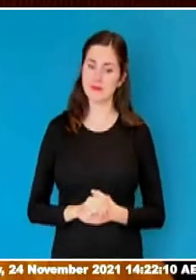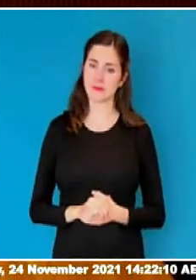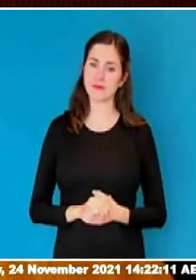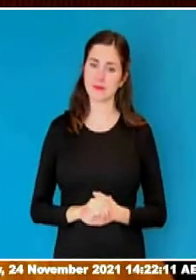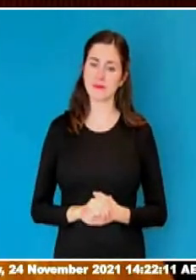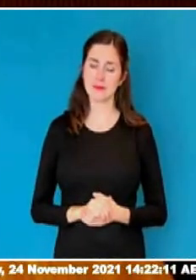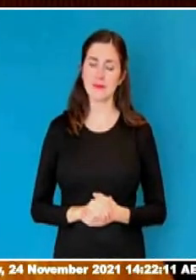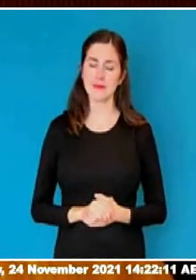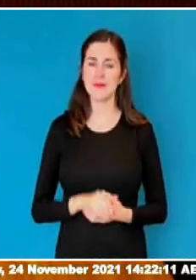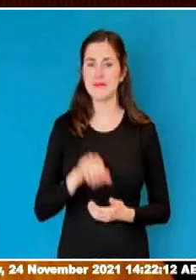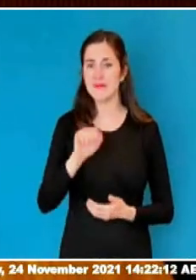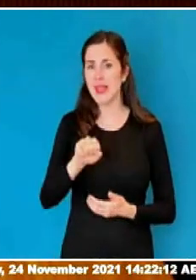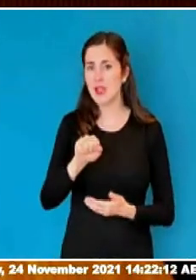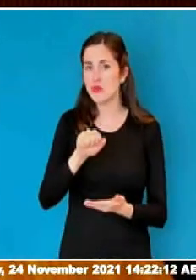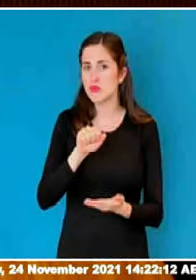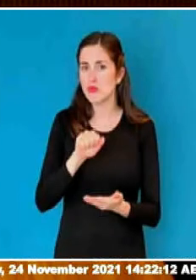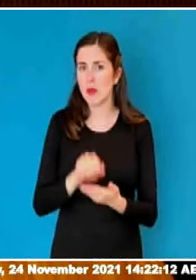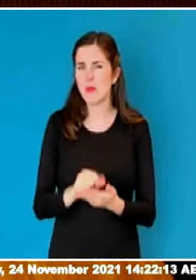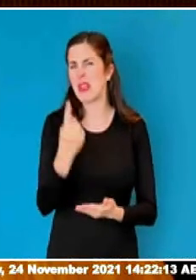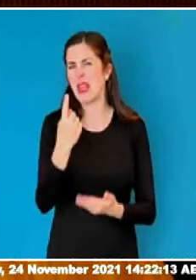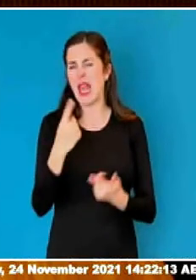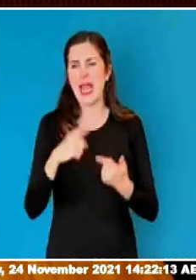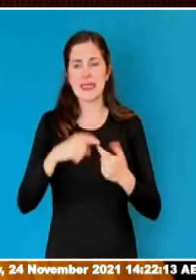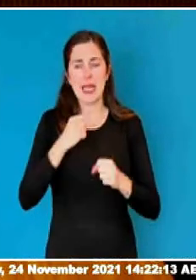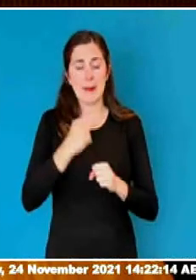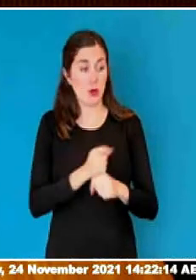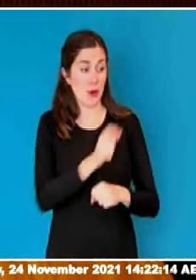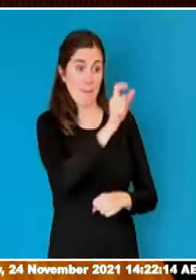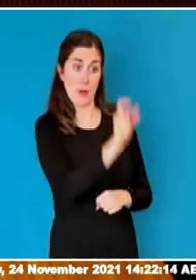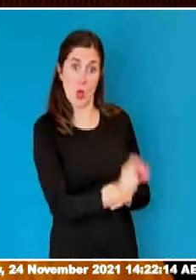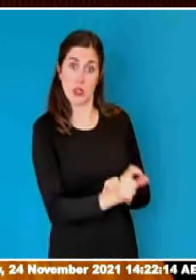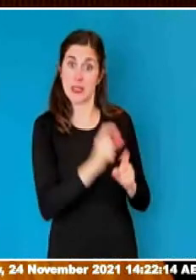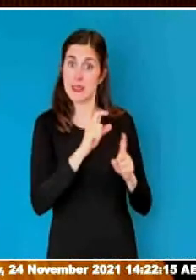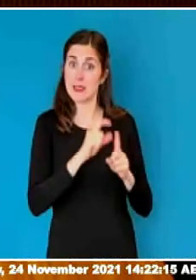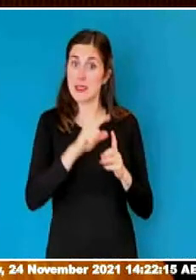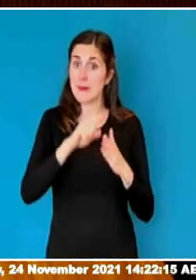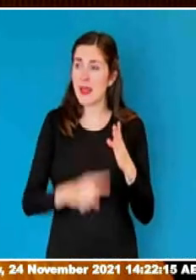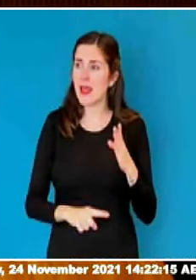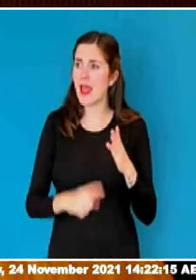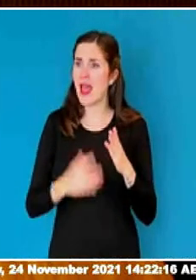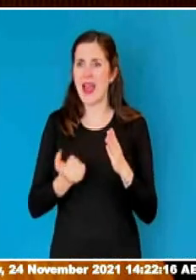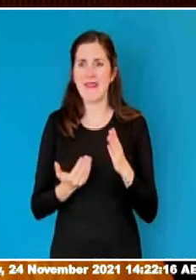The example might be a person with disability who might have some additional mobility needs.